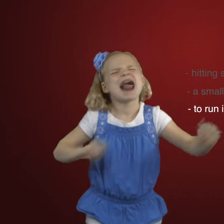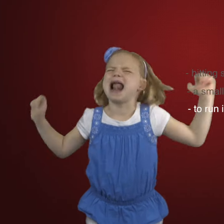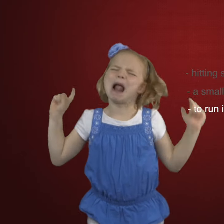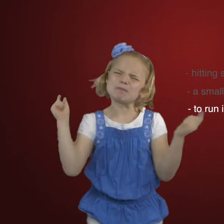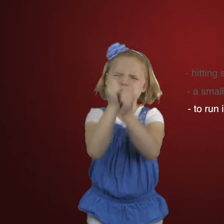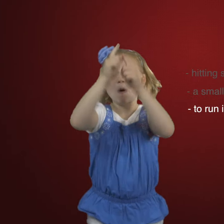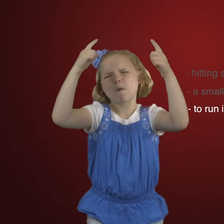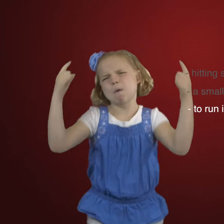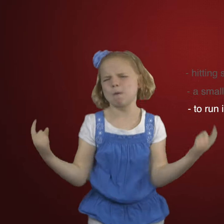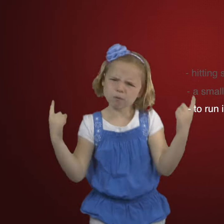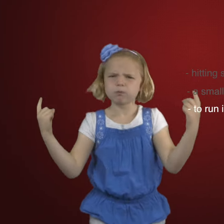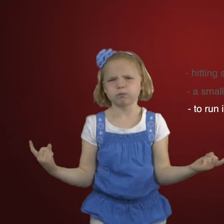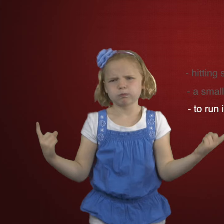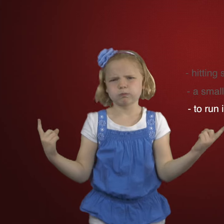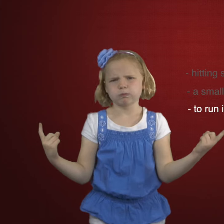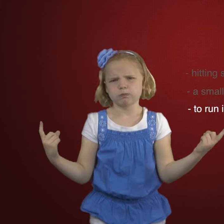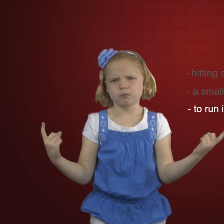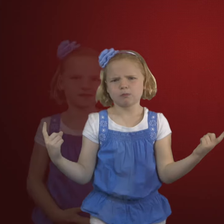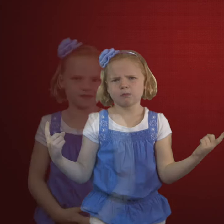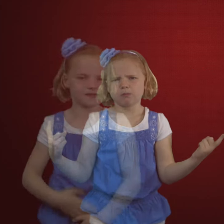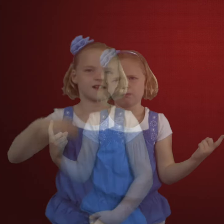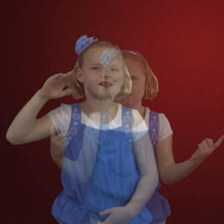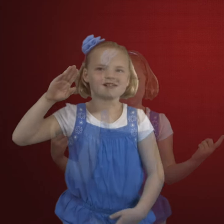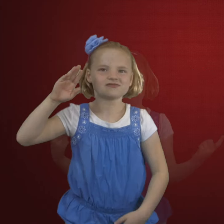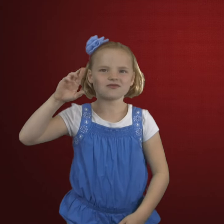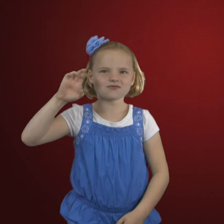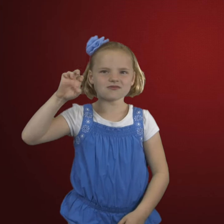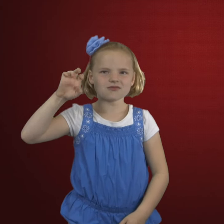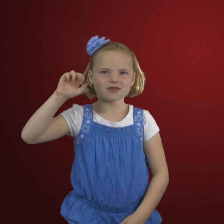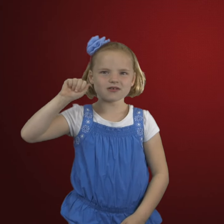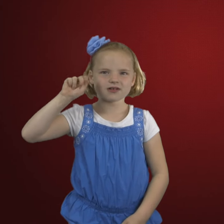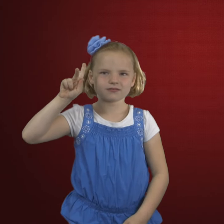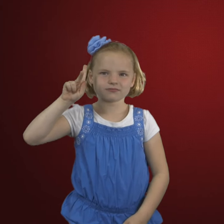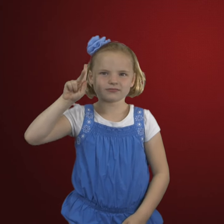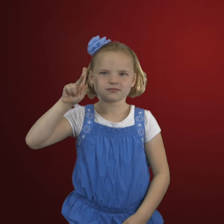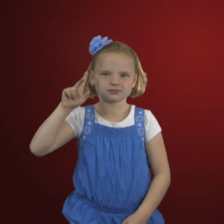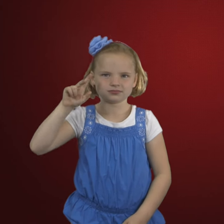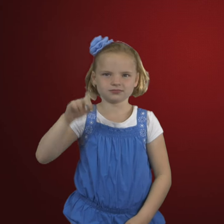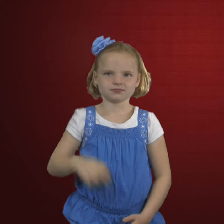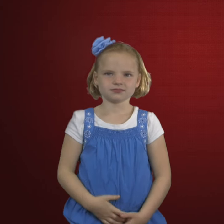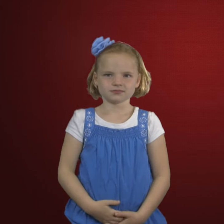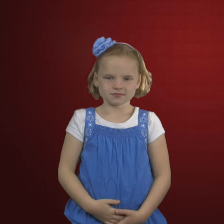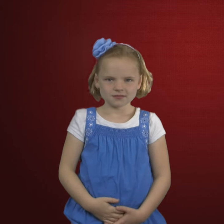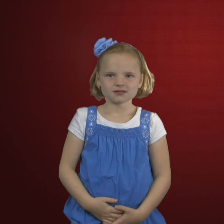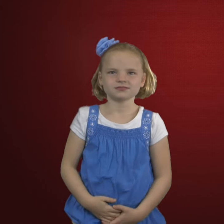or, when kids are running and they run into one another Break